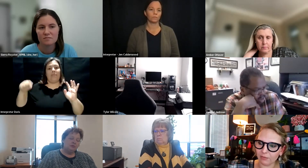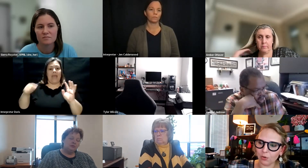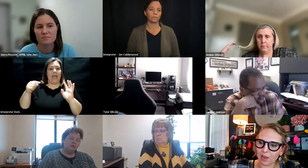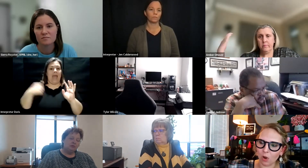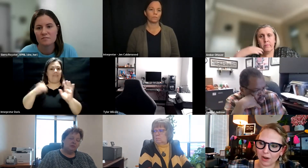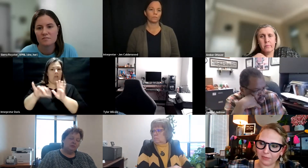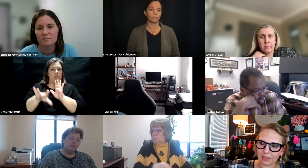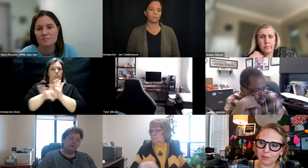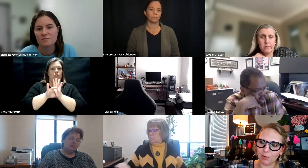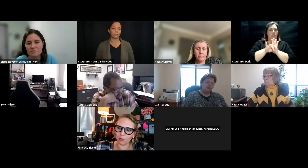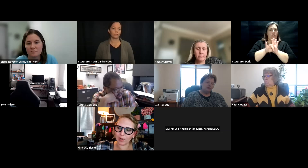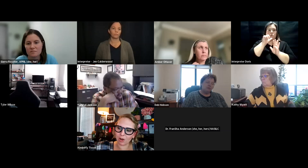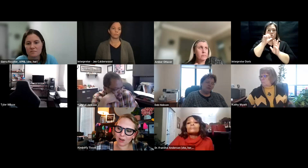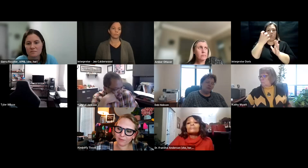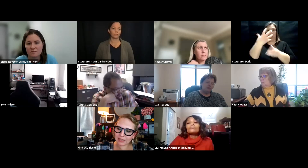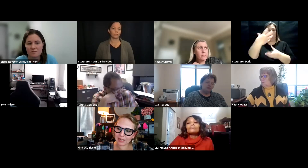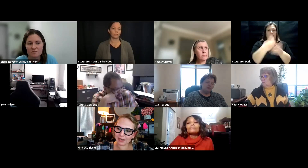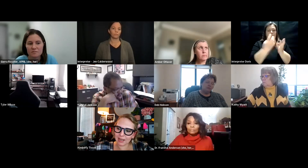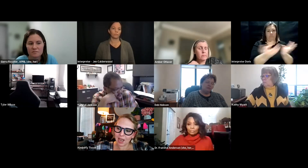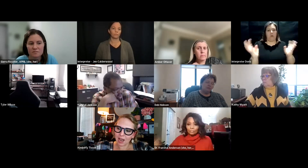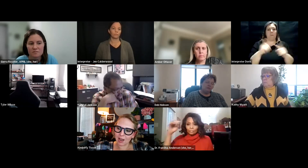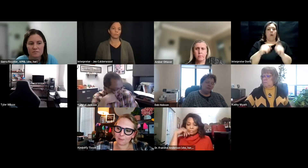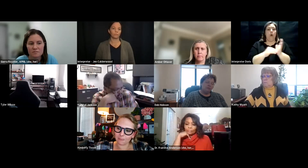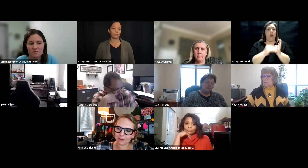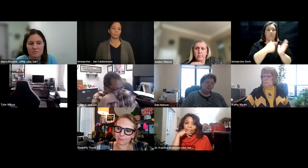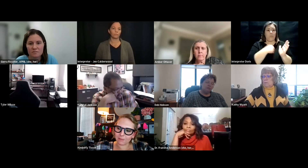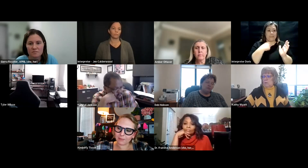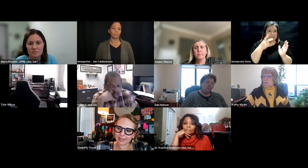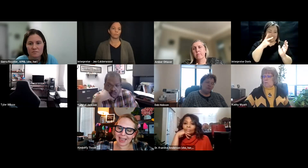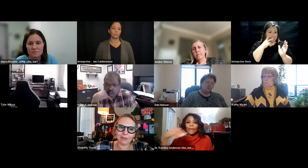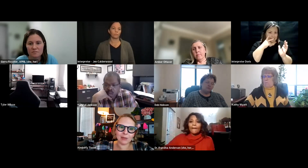It's a team of providers, family members, whoever they want to be there. So they do get that choice of who they want at the table.